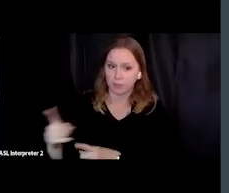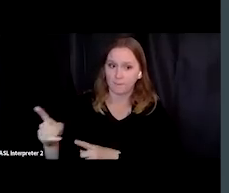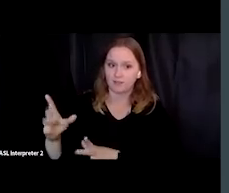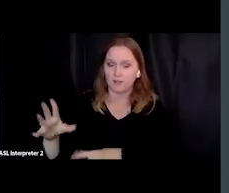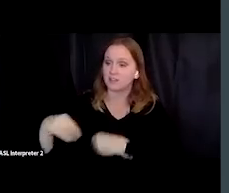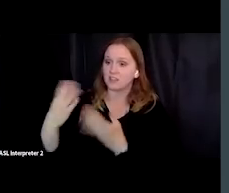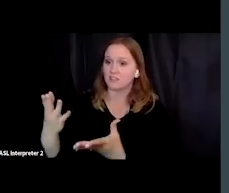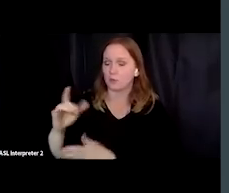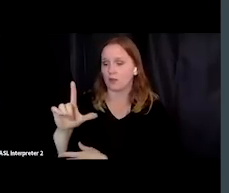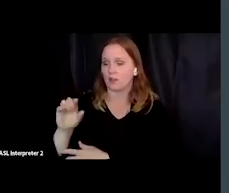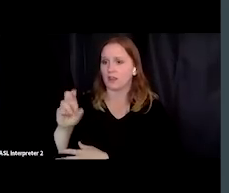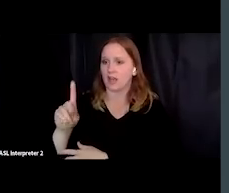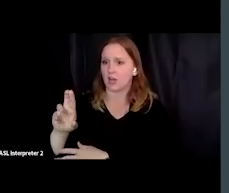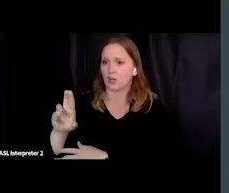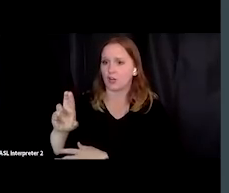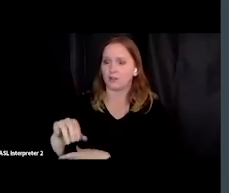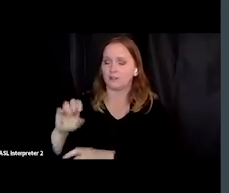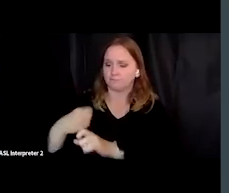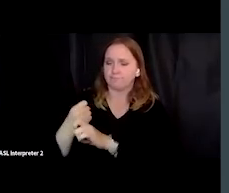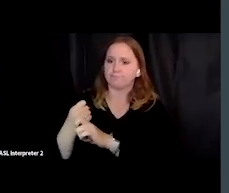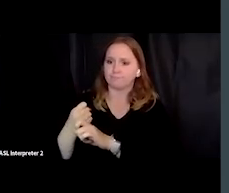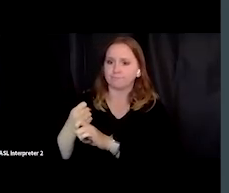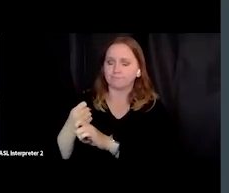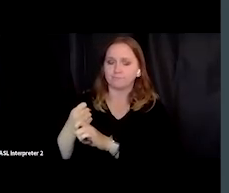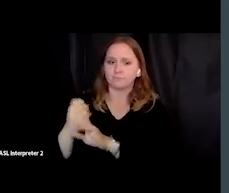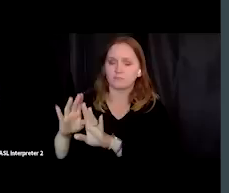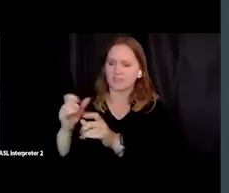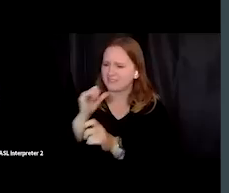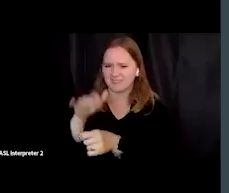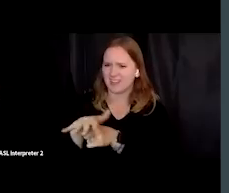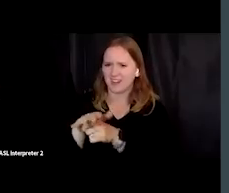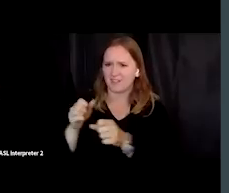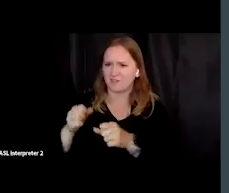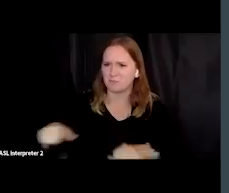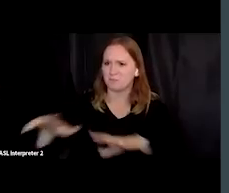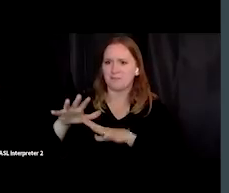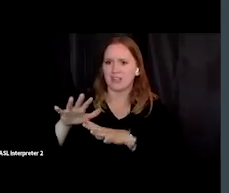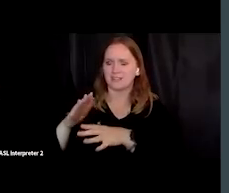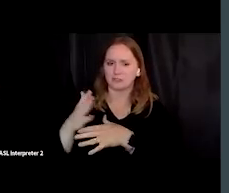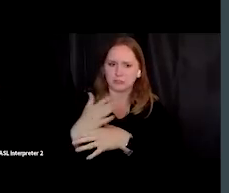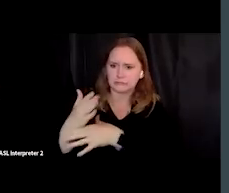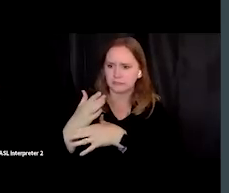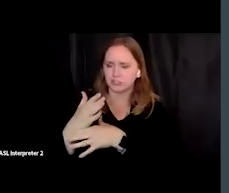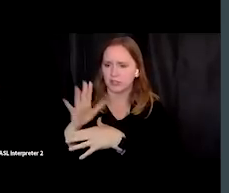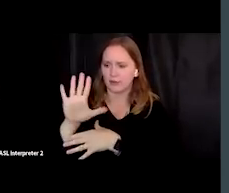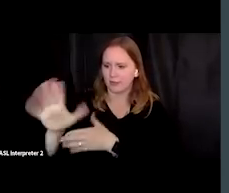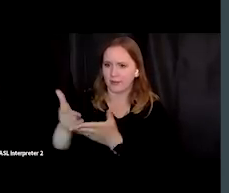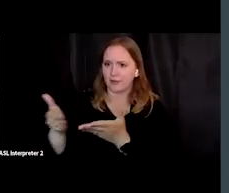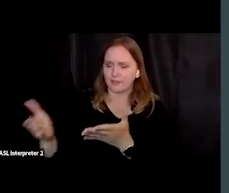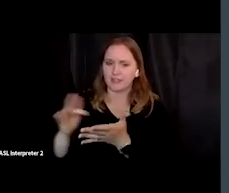And often this locker is not enough, not enough space, right? To share all of one's personal possessions, what they need, right? Things like medication and clothing